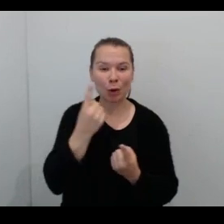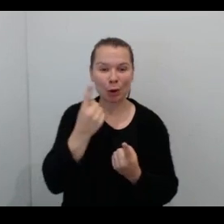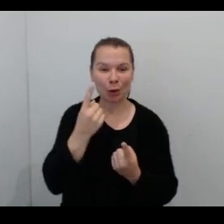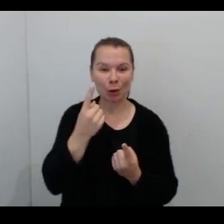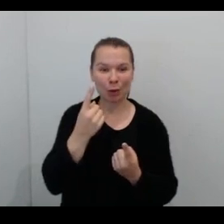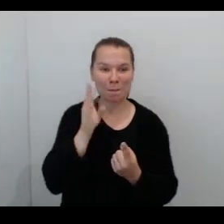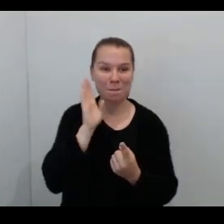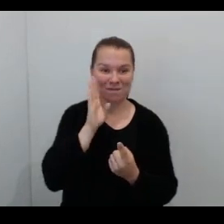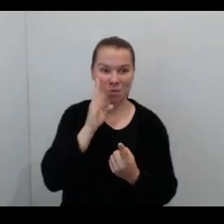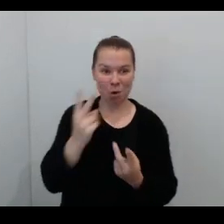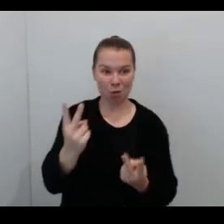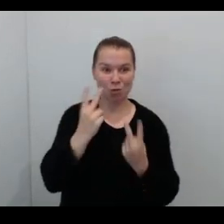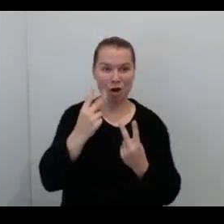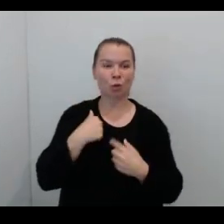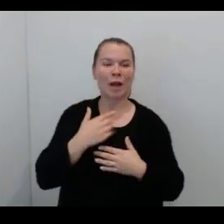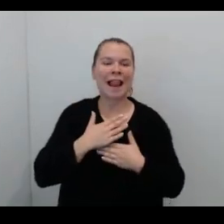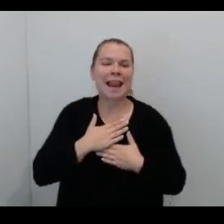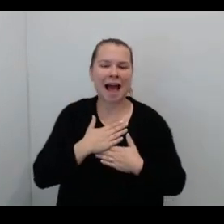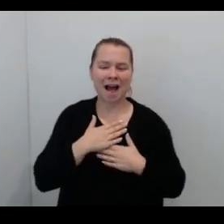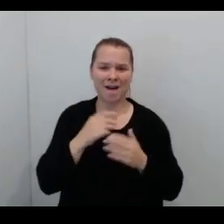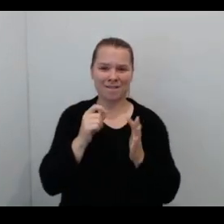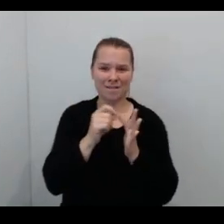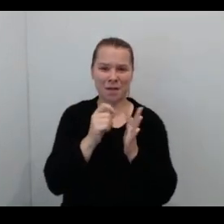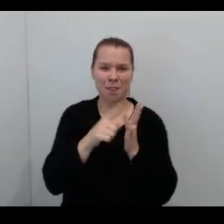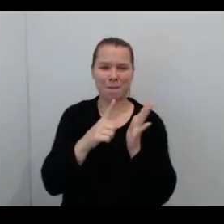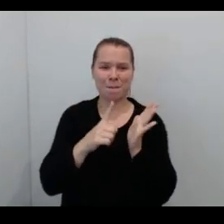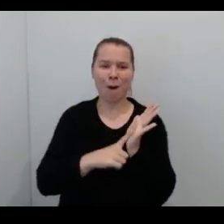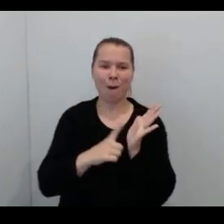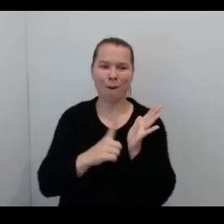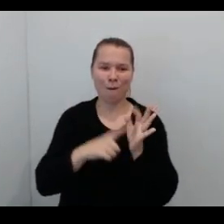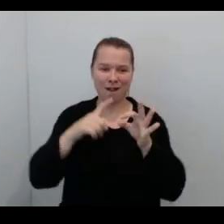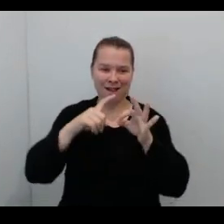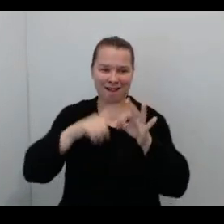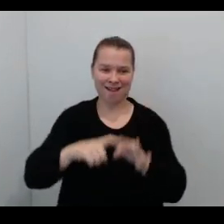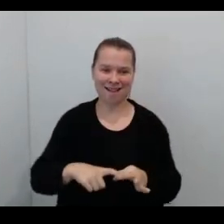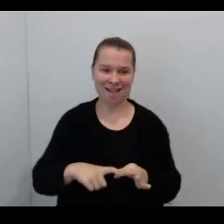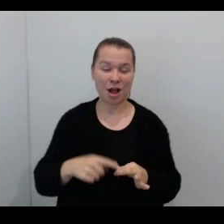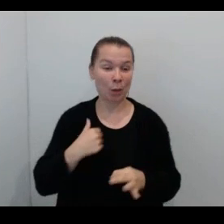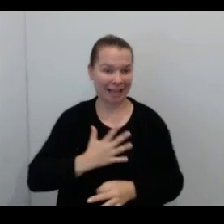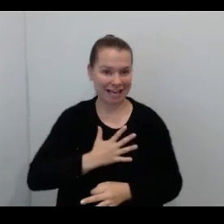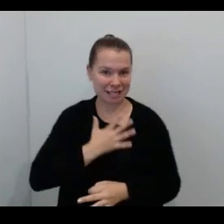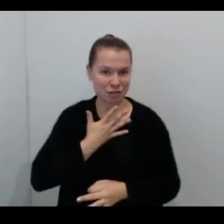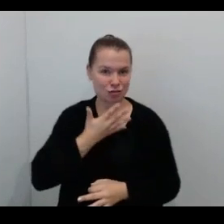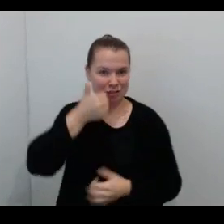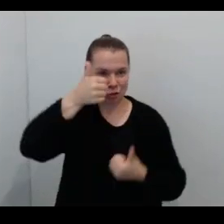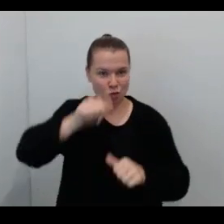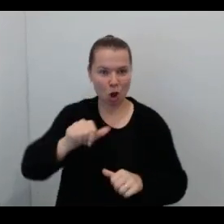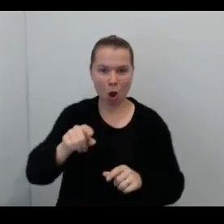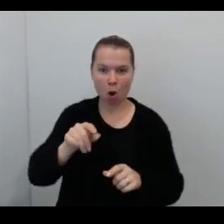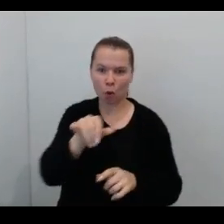If you don't mind we are just interested to know who we've got with us today.